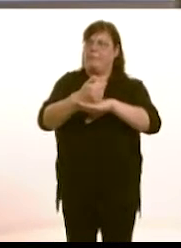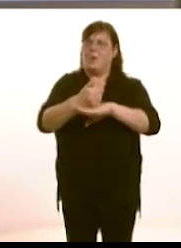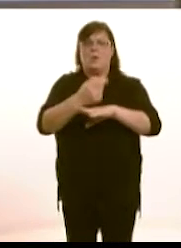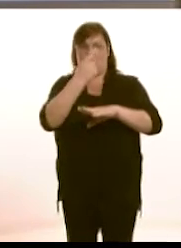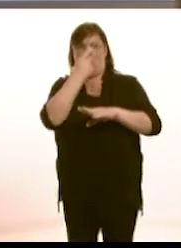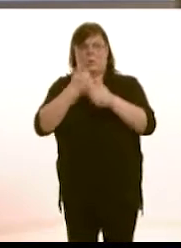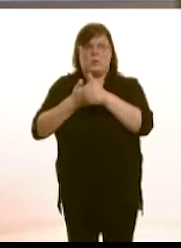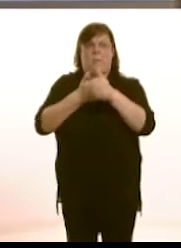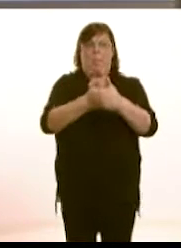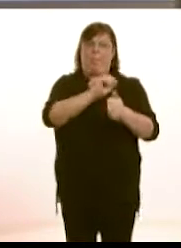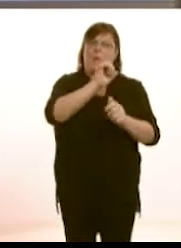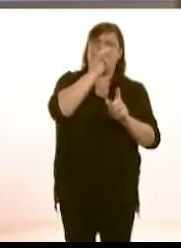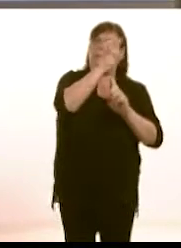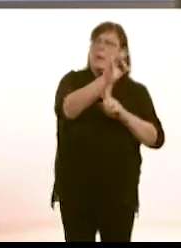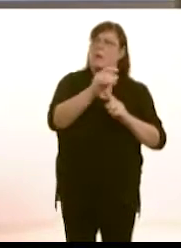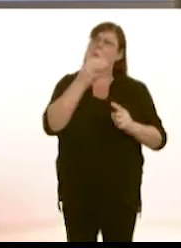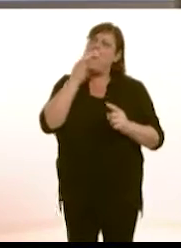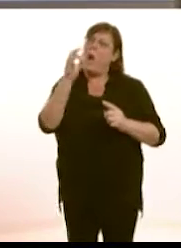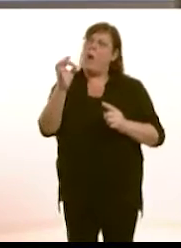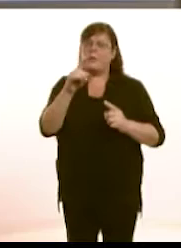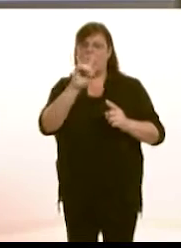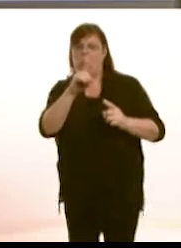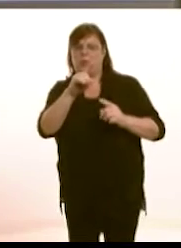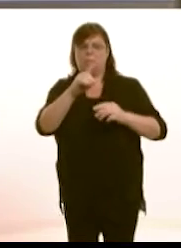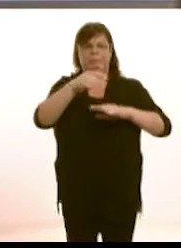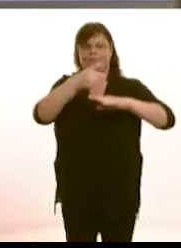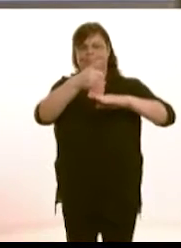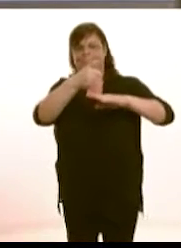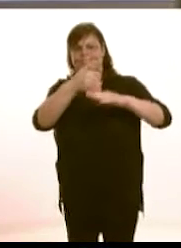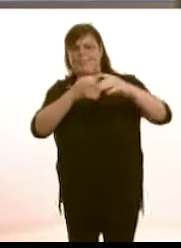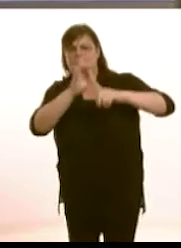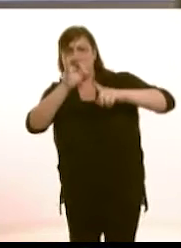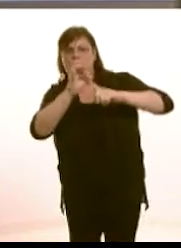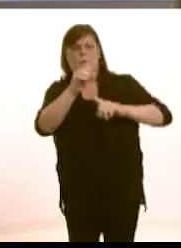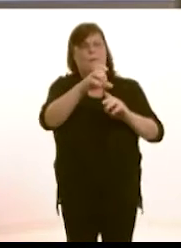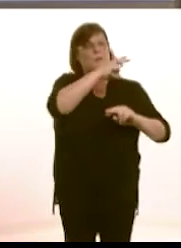What infrastructure enhancements is the Welsh Government planning for the Swansea bay region